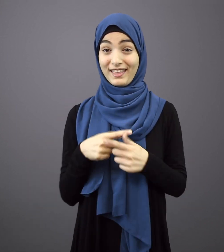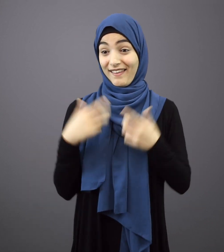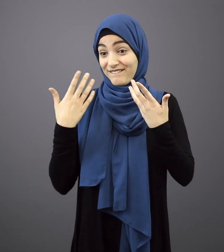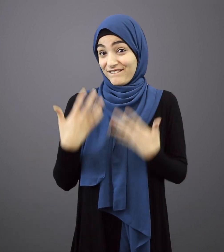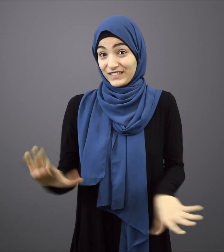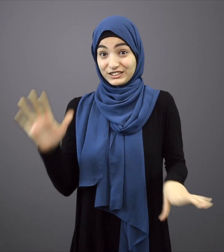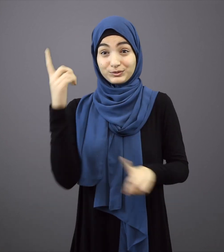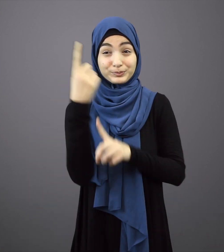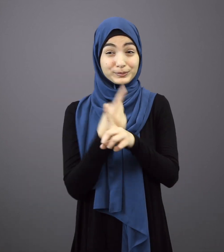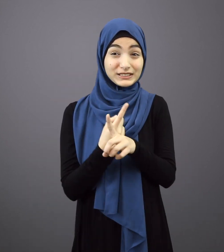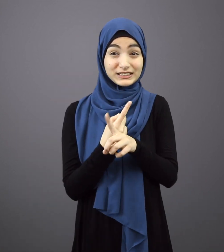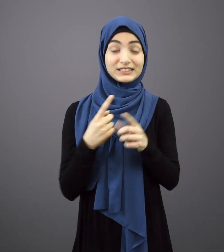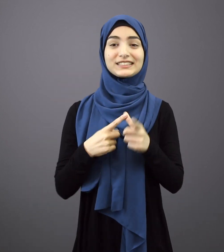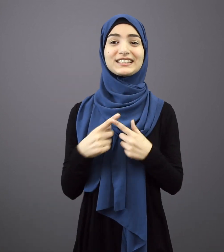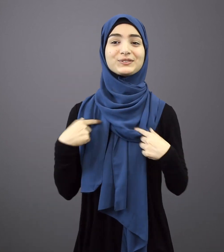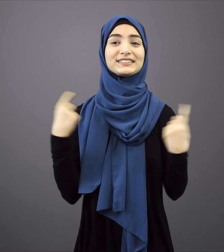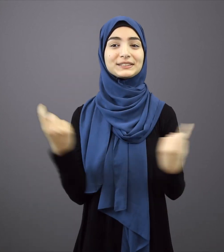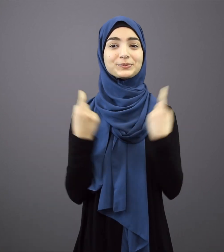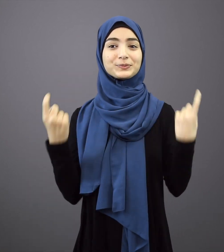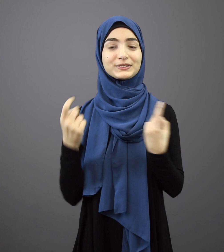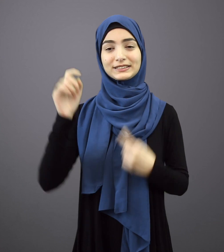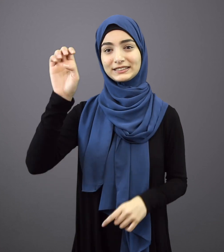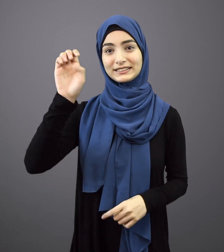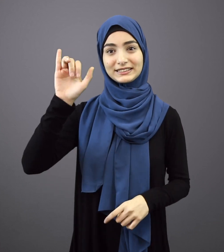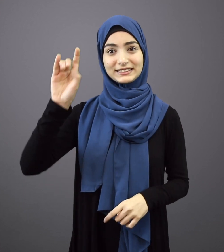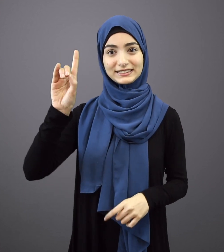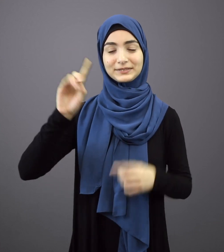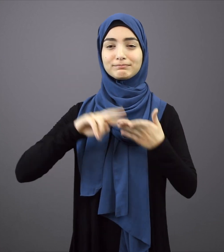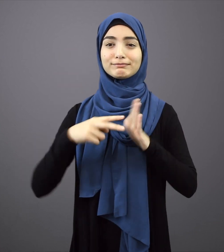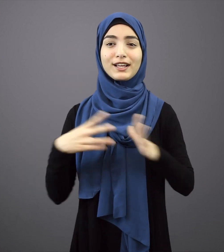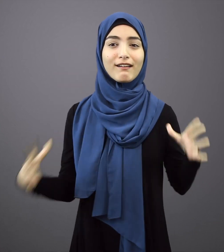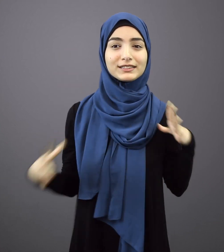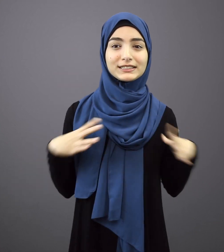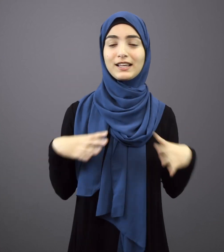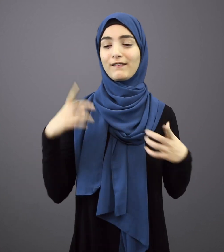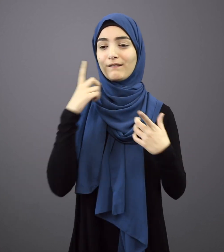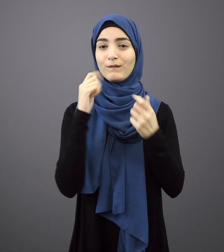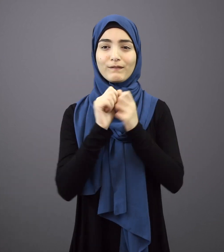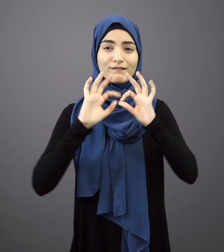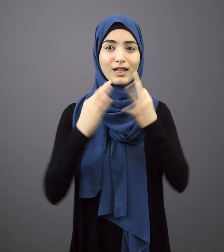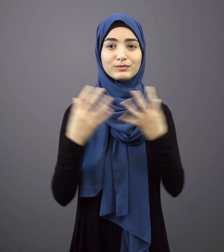After completely 30 days of Ramadan, we celebrate Eid is our holiday